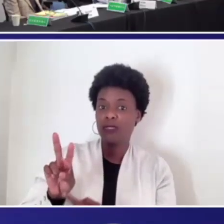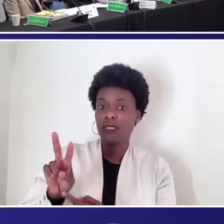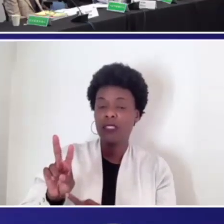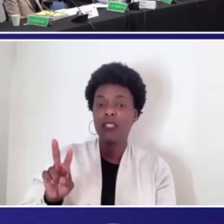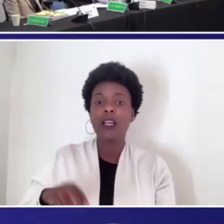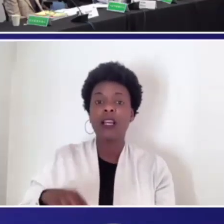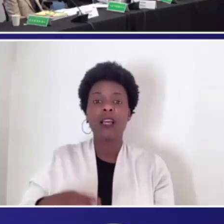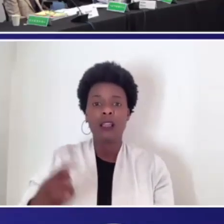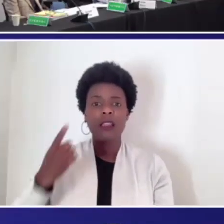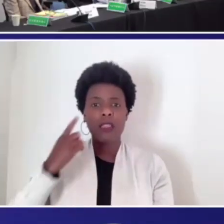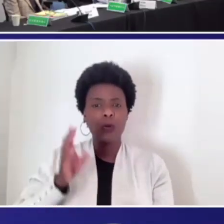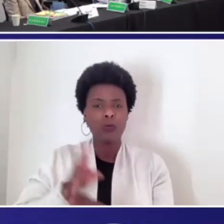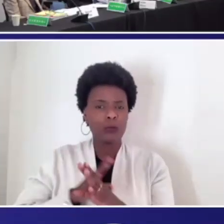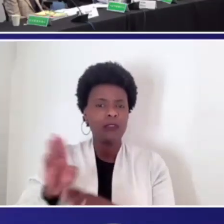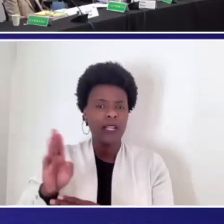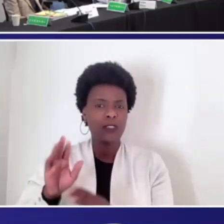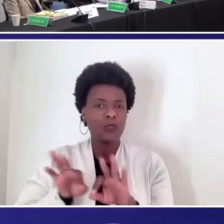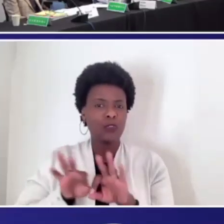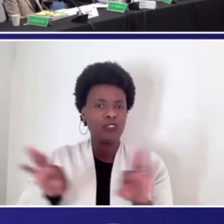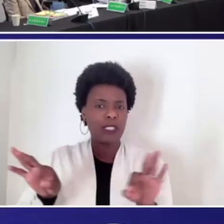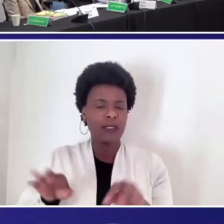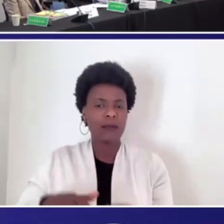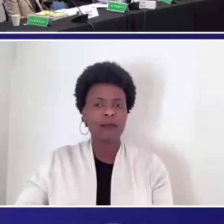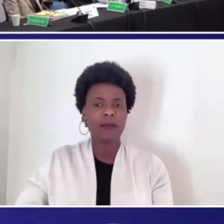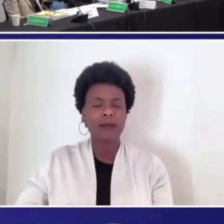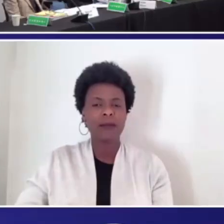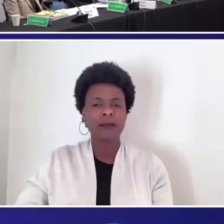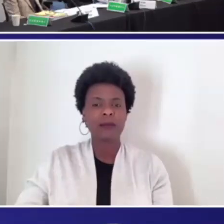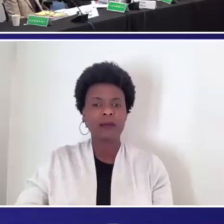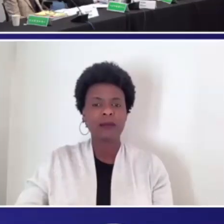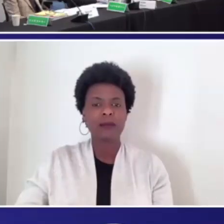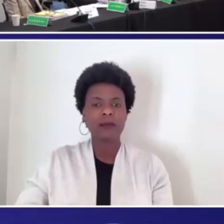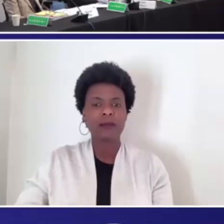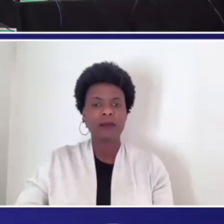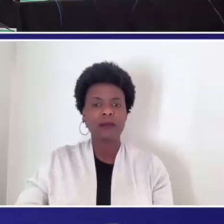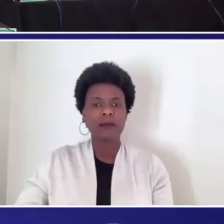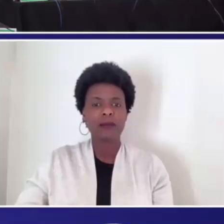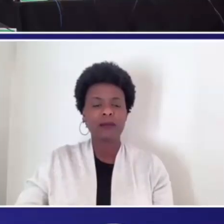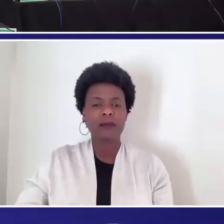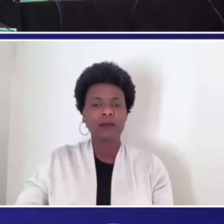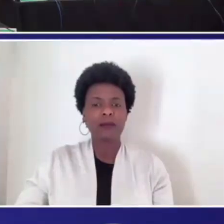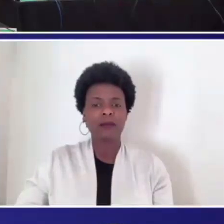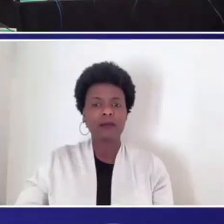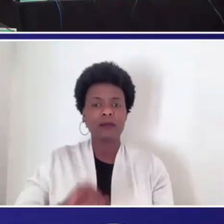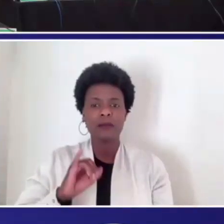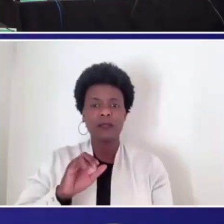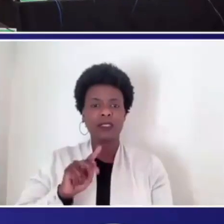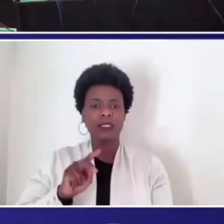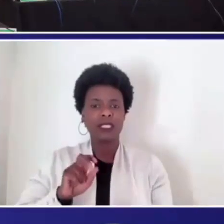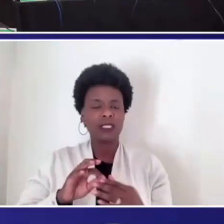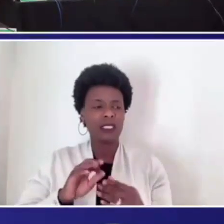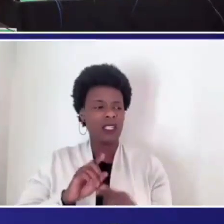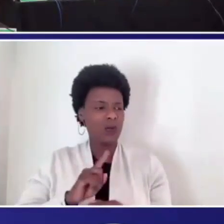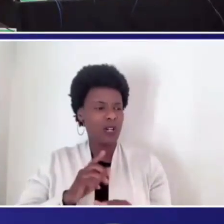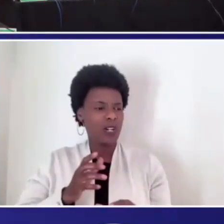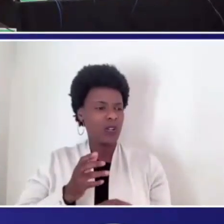thought that was a professional degree. So go ahead. So okay, just where, where do you get 51 or 50% from here?